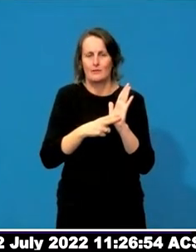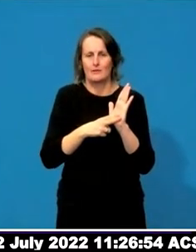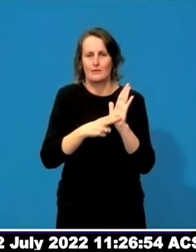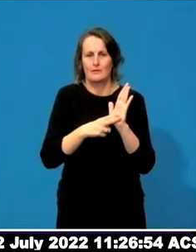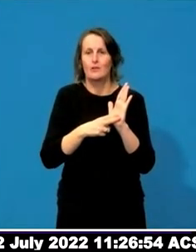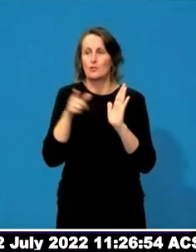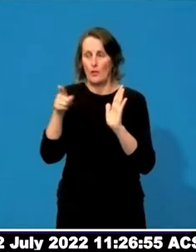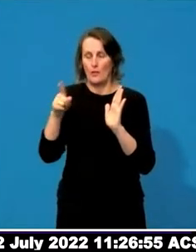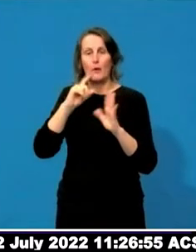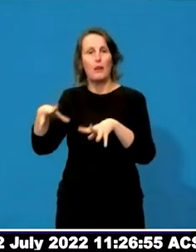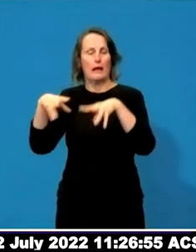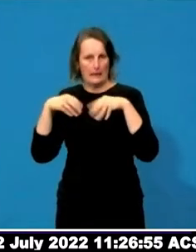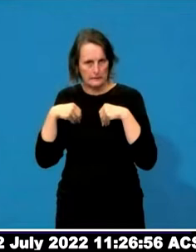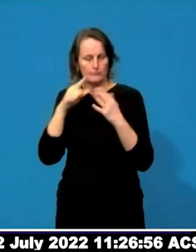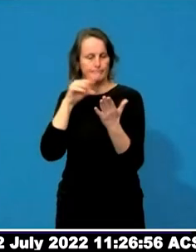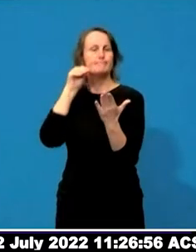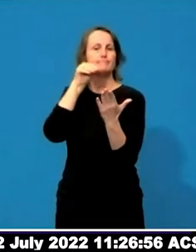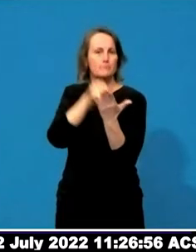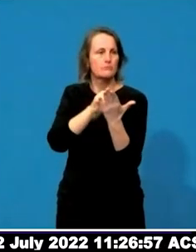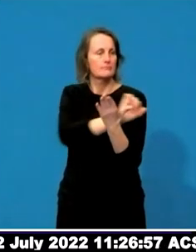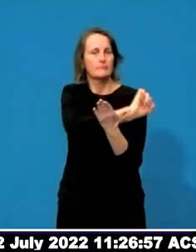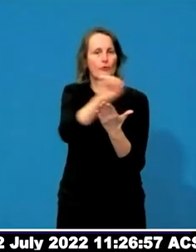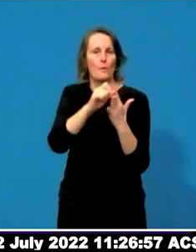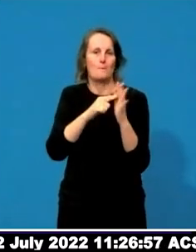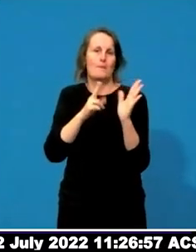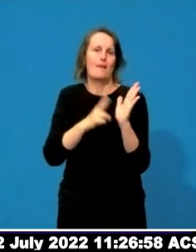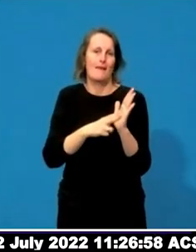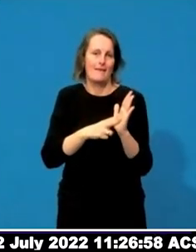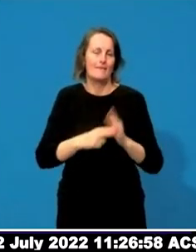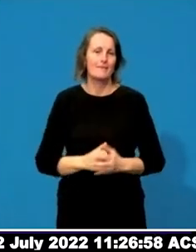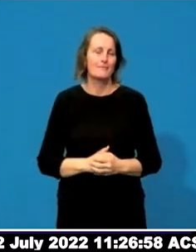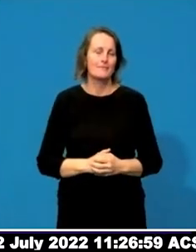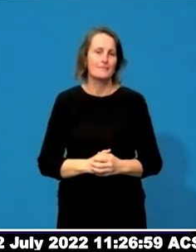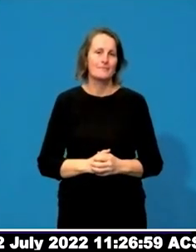And that the question should be - really be, you know, at the start,